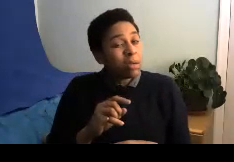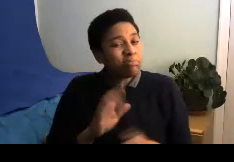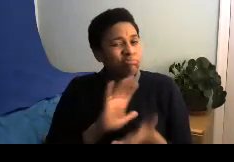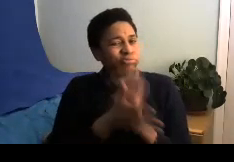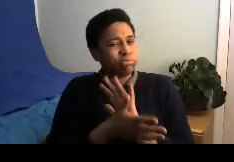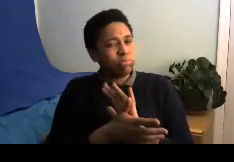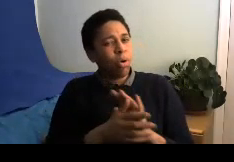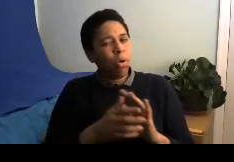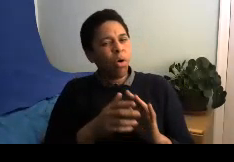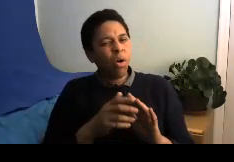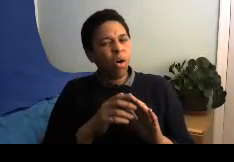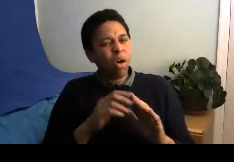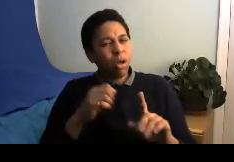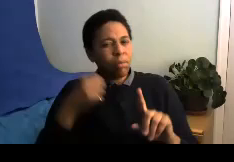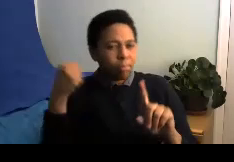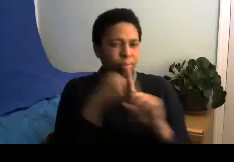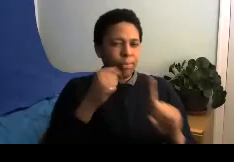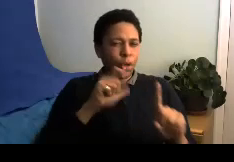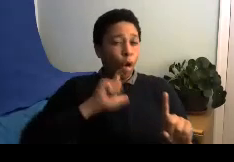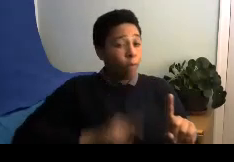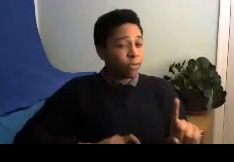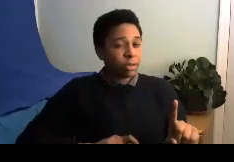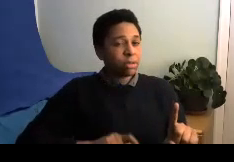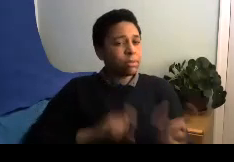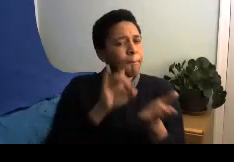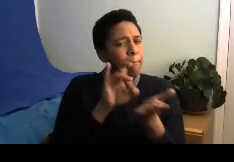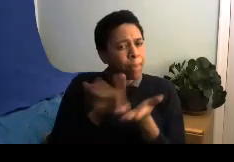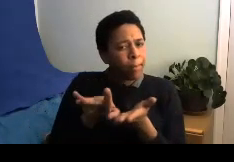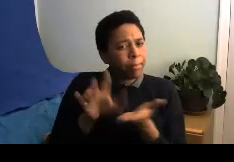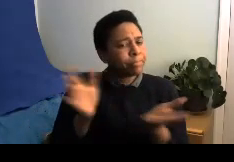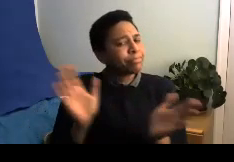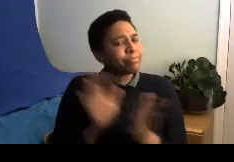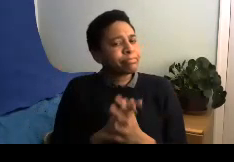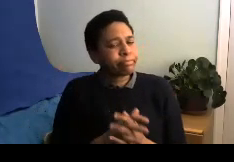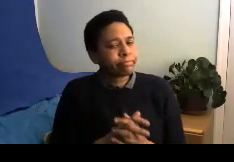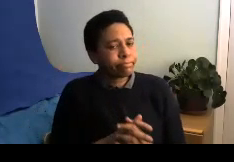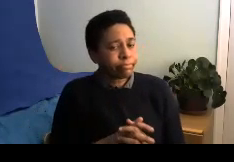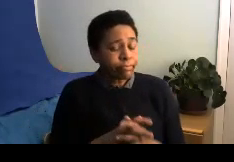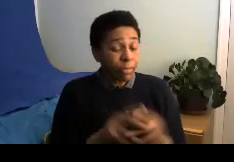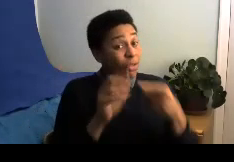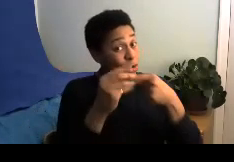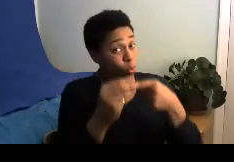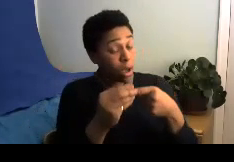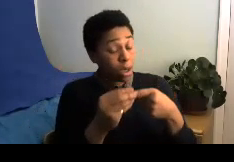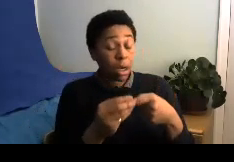writer. Um, and I would also say, you know, read, read, read,